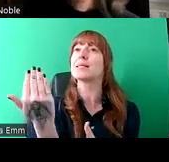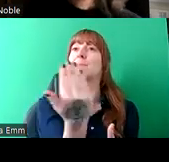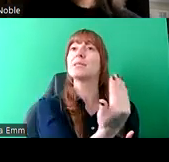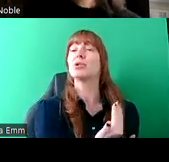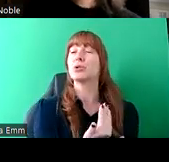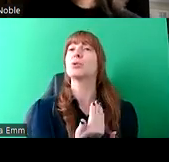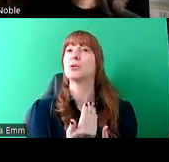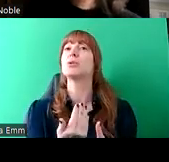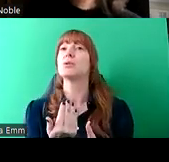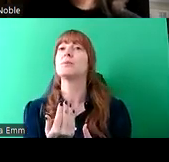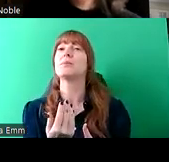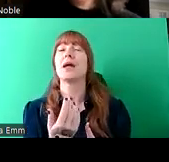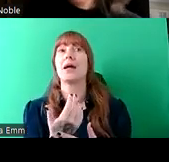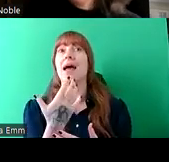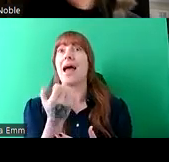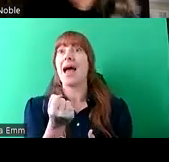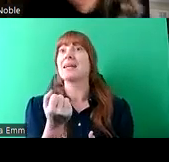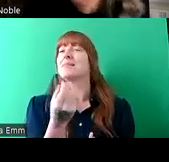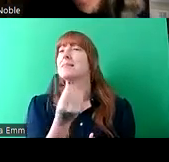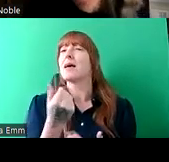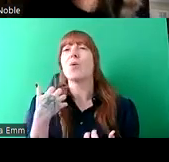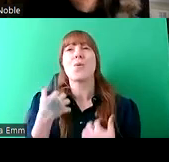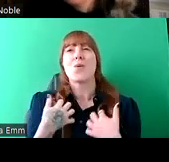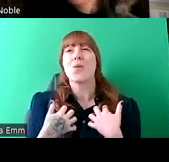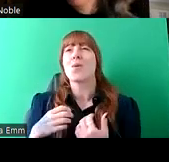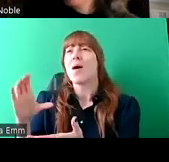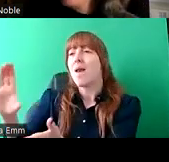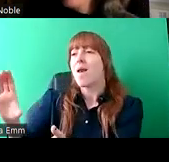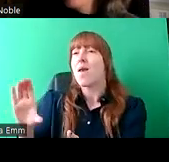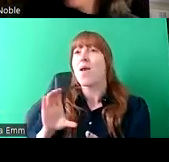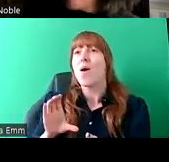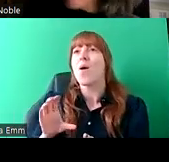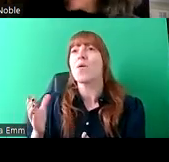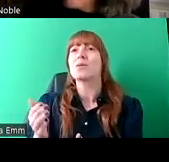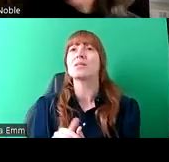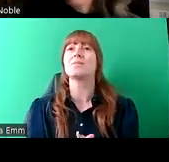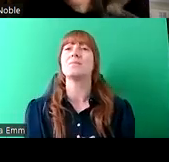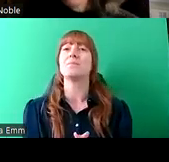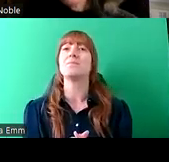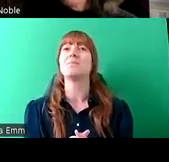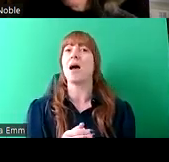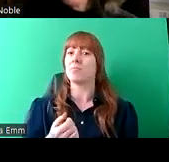we've had some really exciting loans in but we also put as much of our material out, as we can,